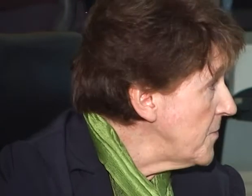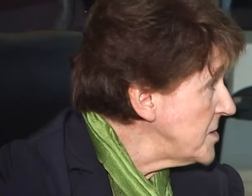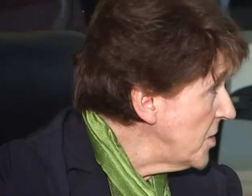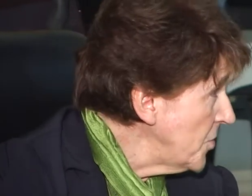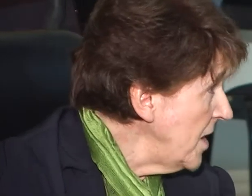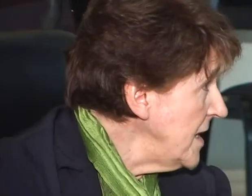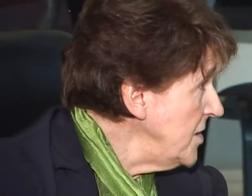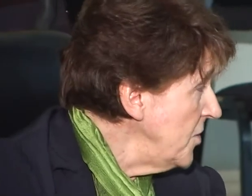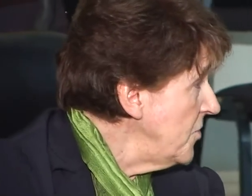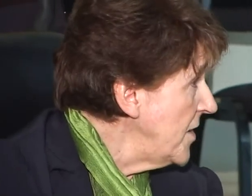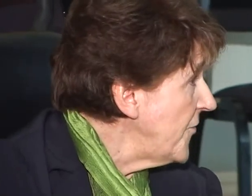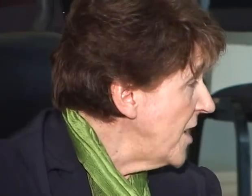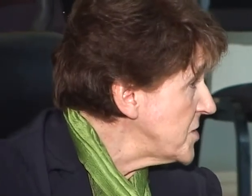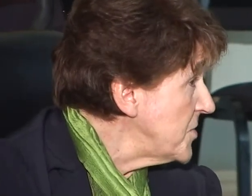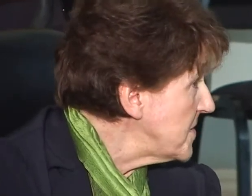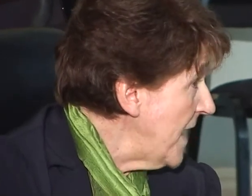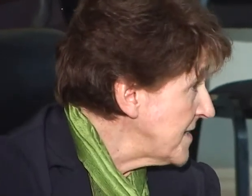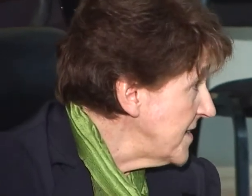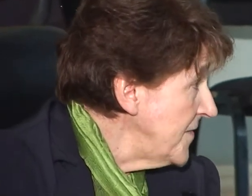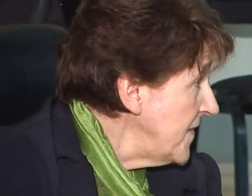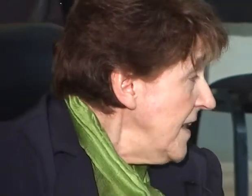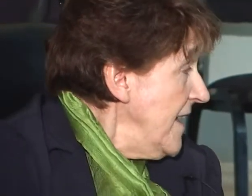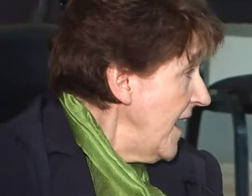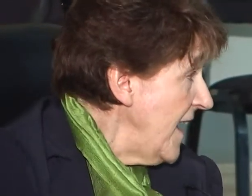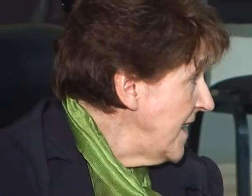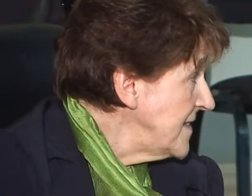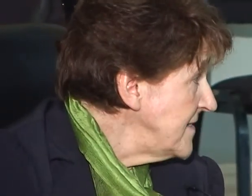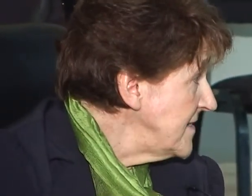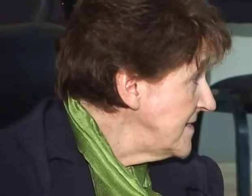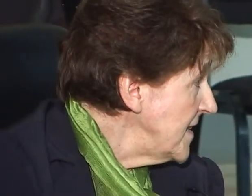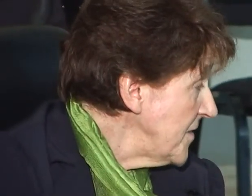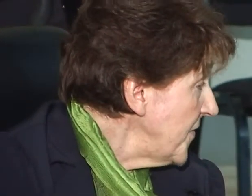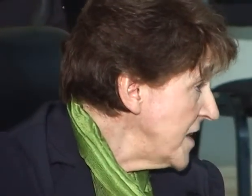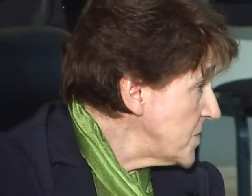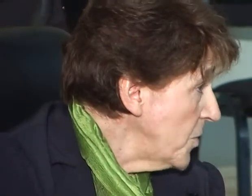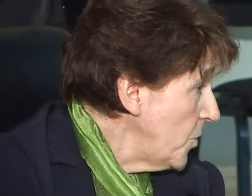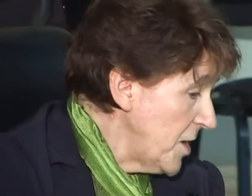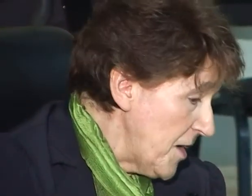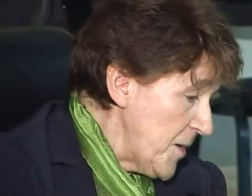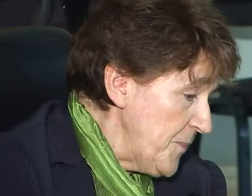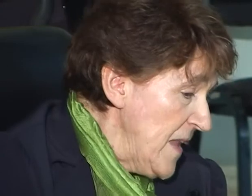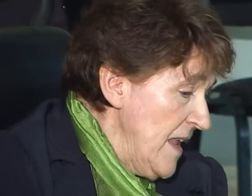from a totally new and fresh perspective. And things will work.